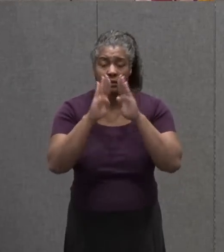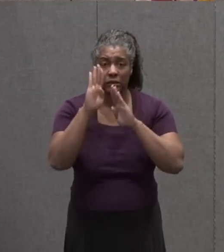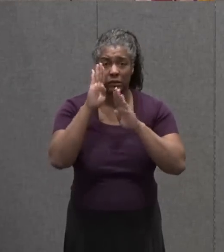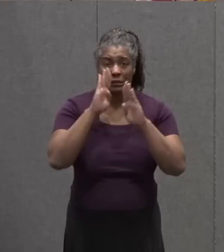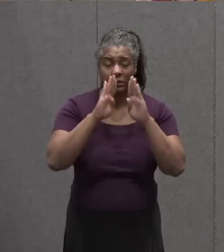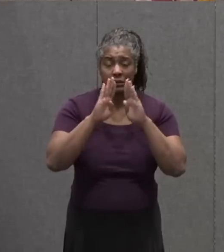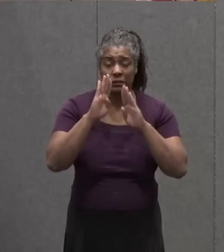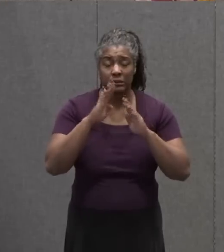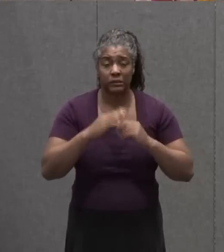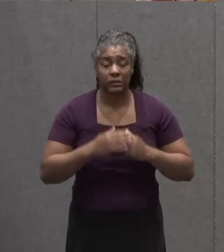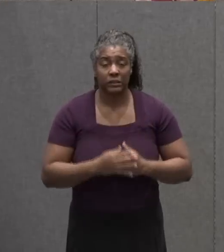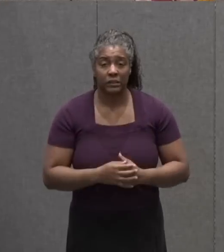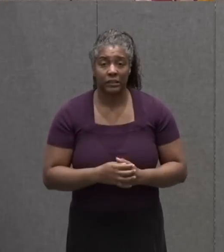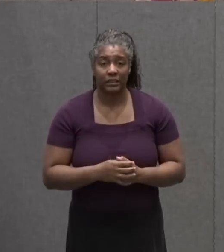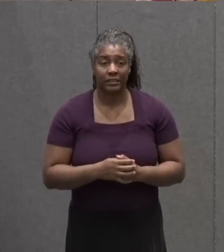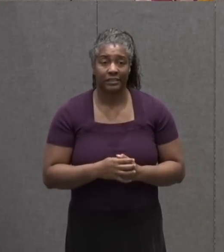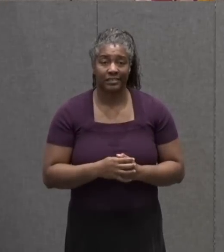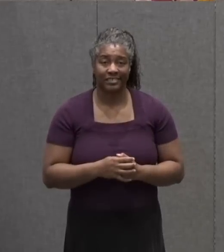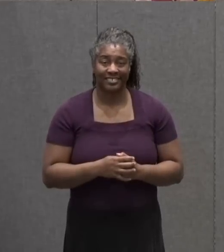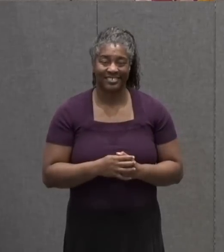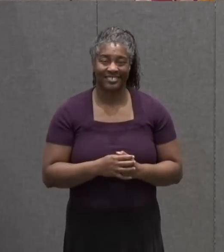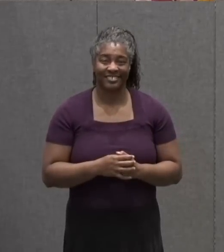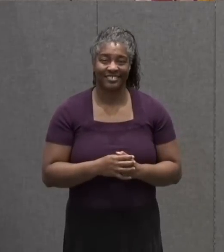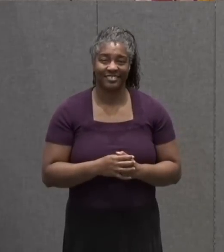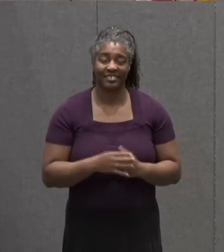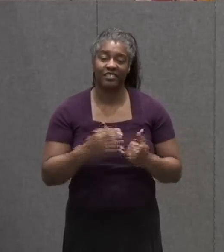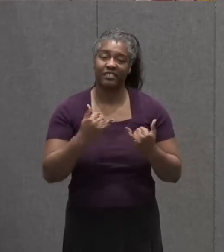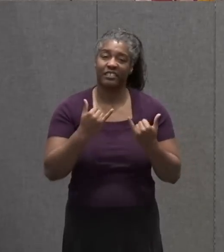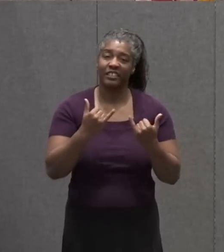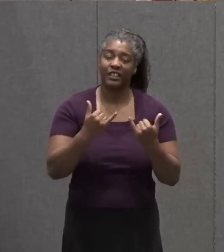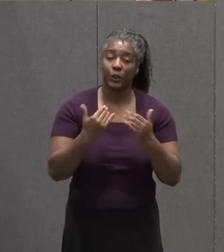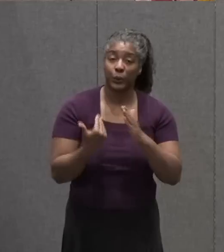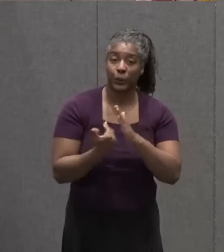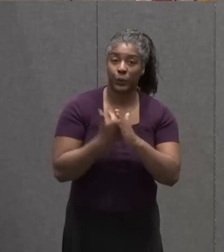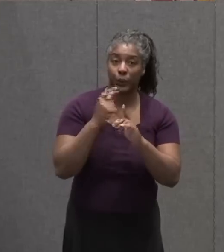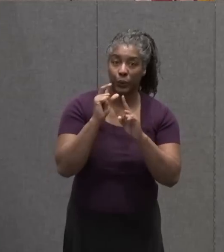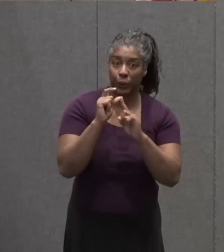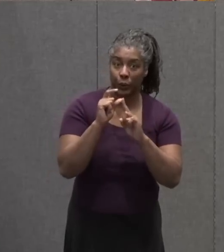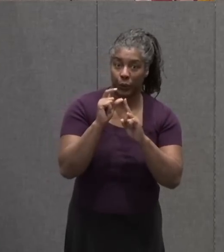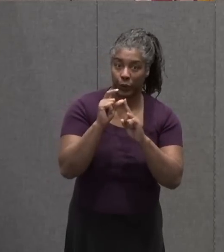So here's some new words or key words I want us to think about, technology.